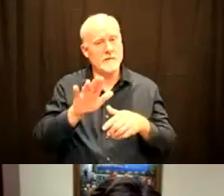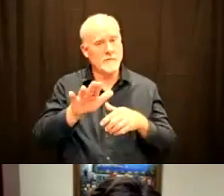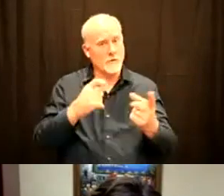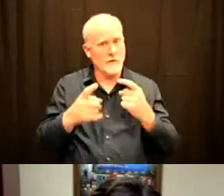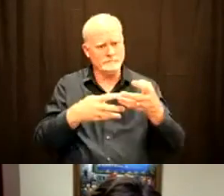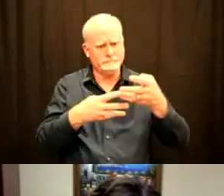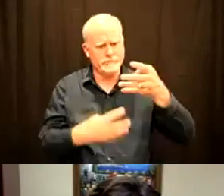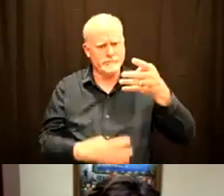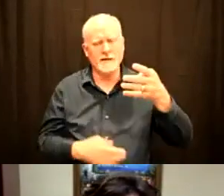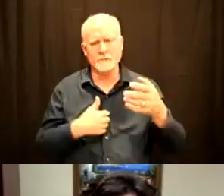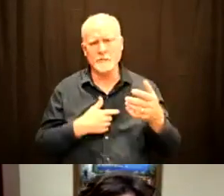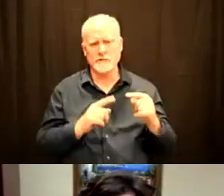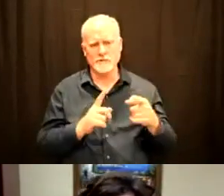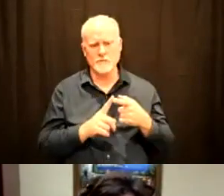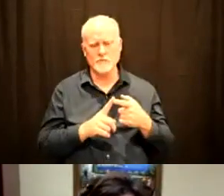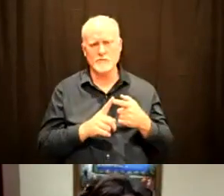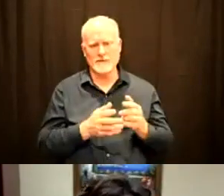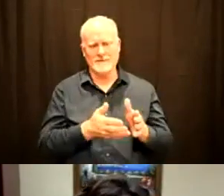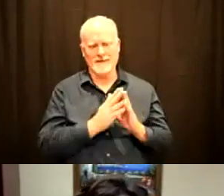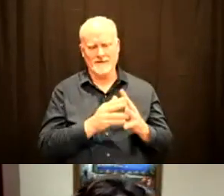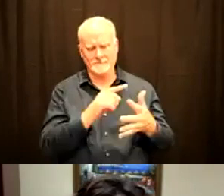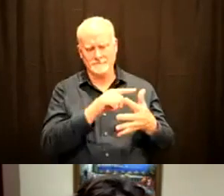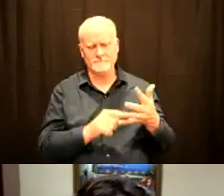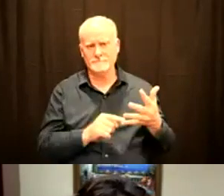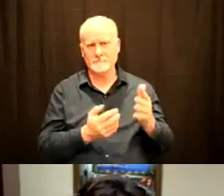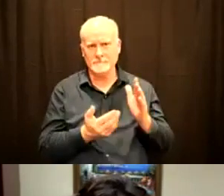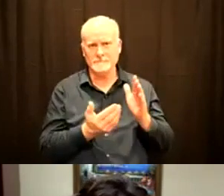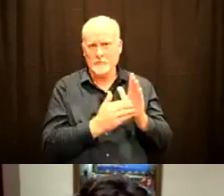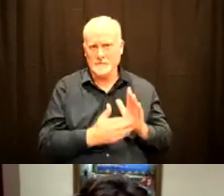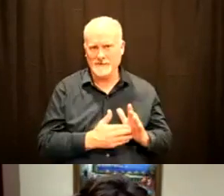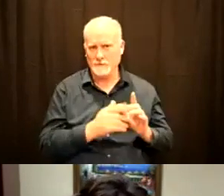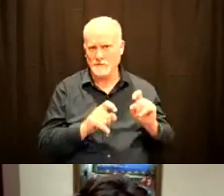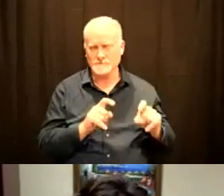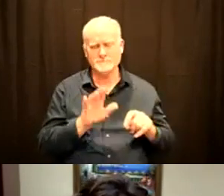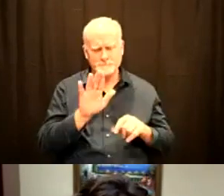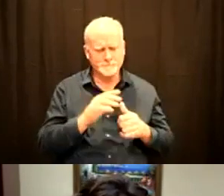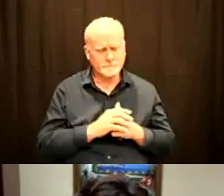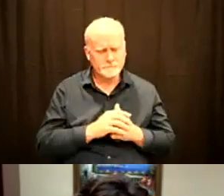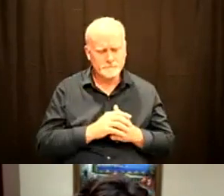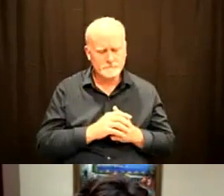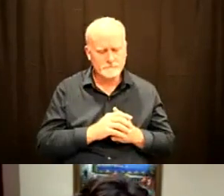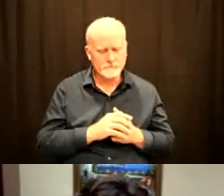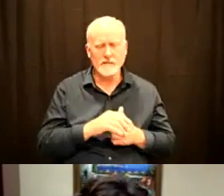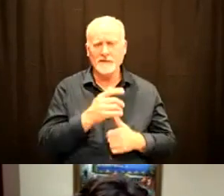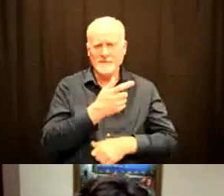i'm going to try to ask the ones that are being repeated so in regards to um vaccine information